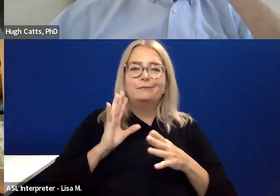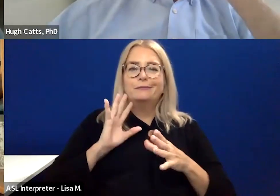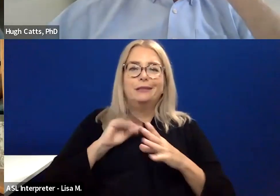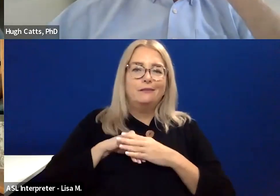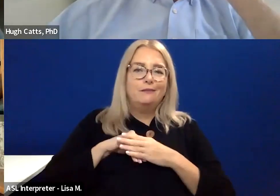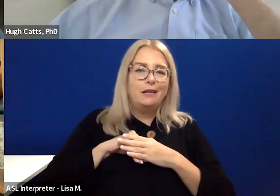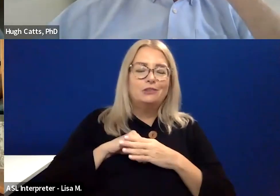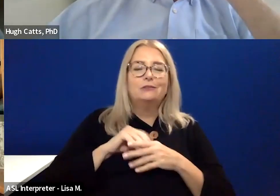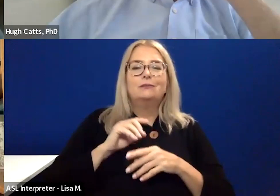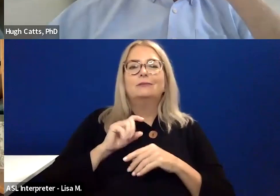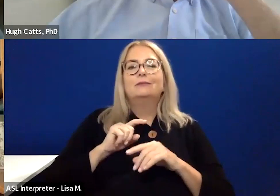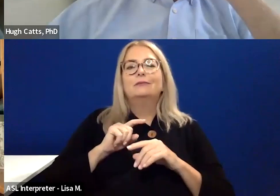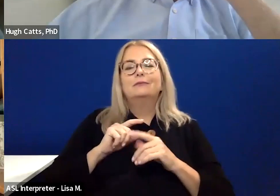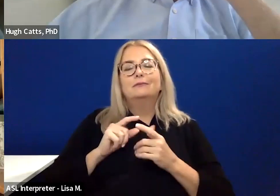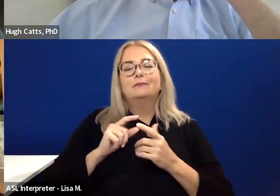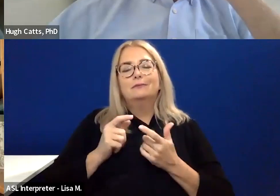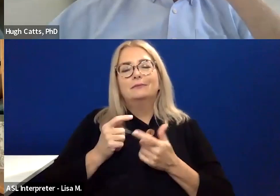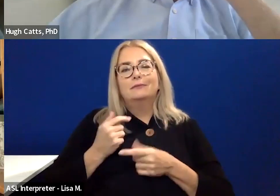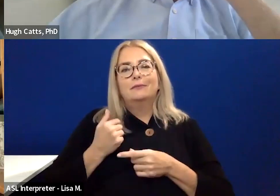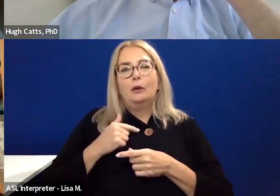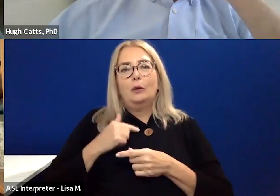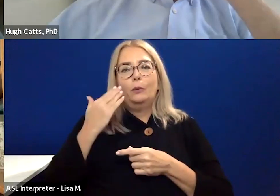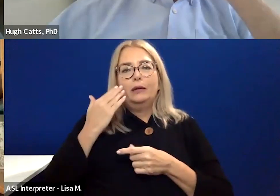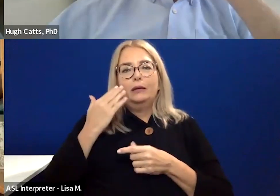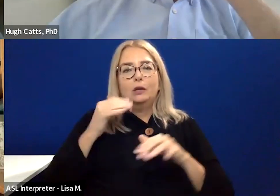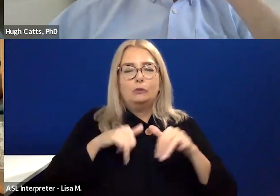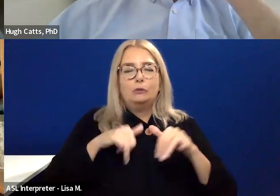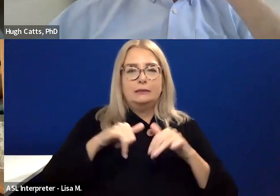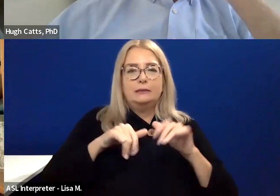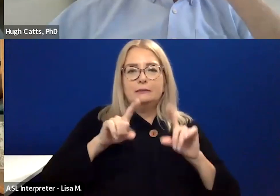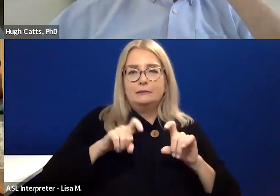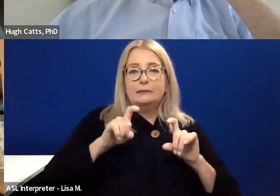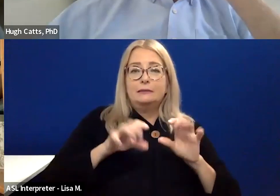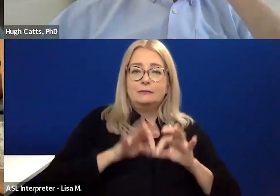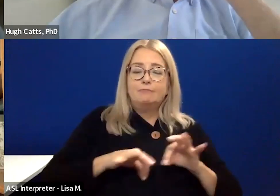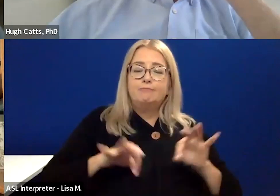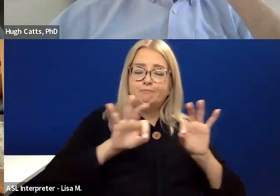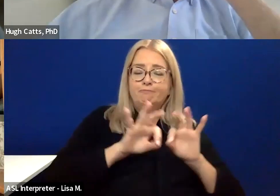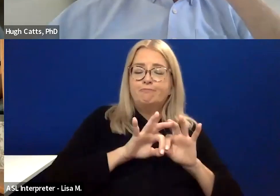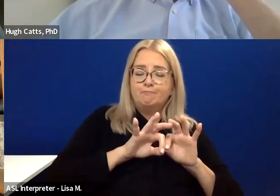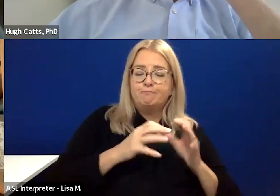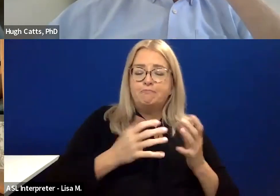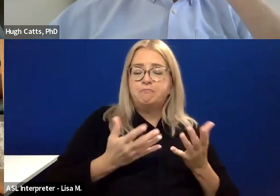tests although we you know we do know that they they matter in state accountability systems could